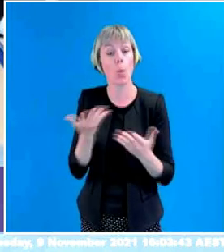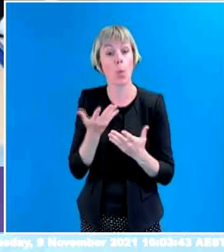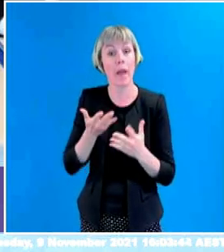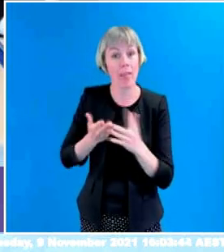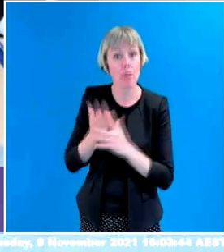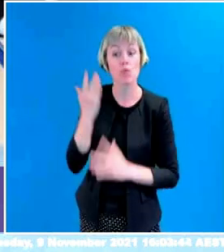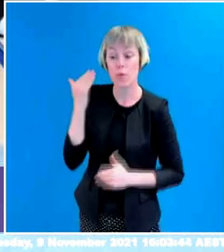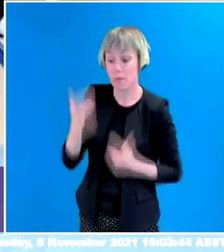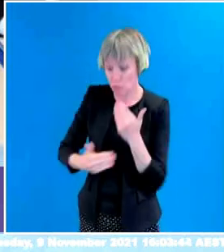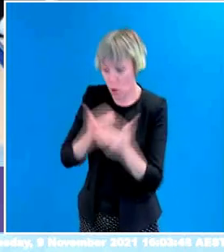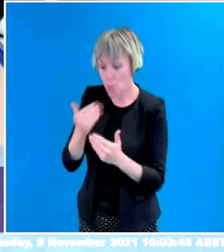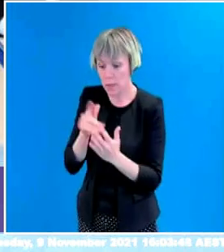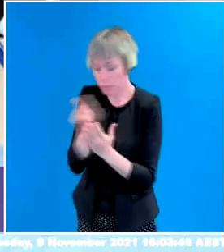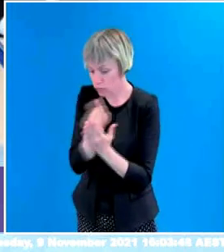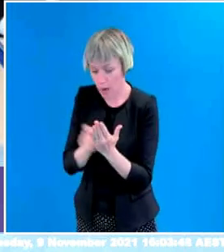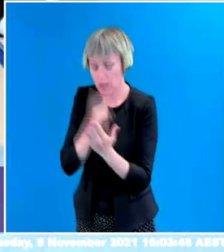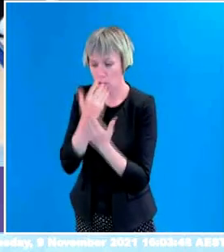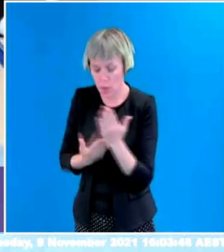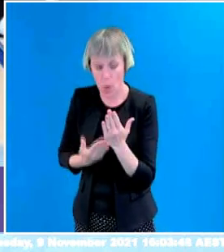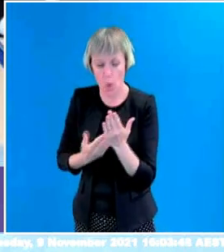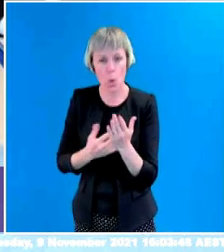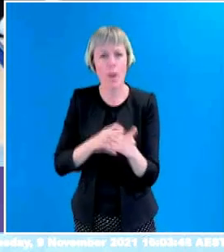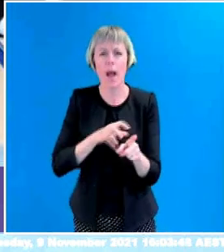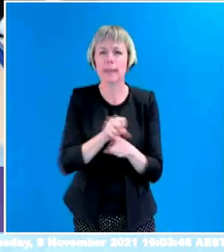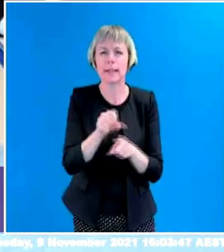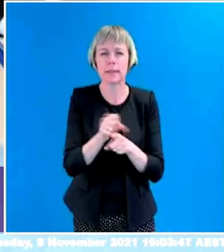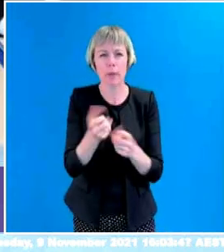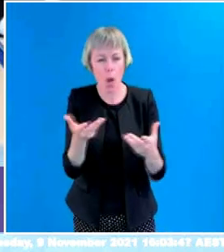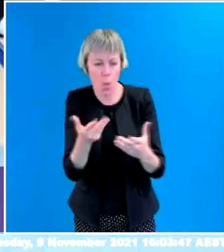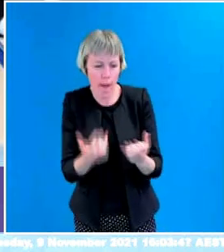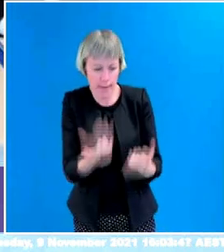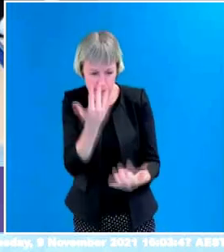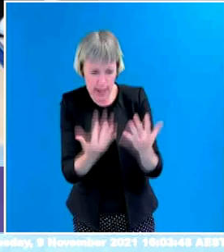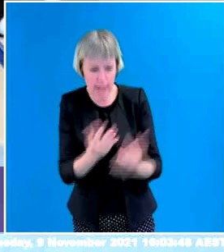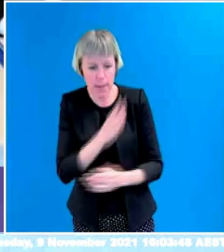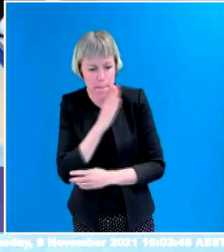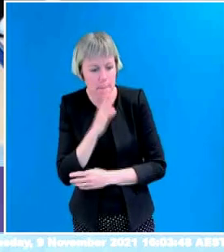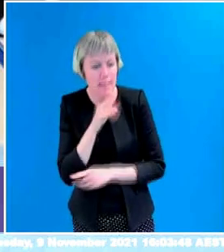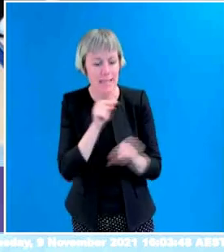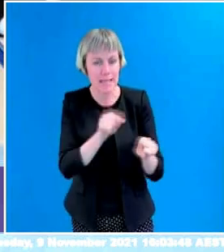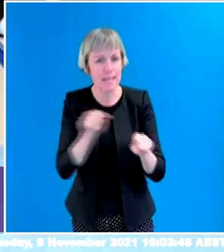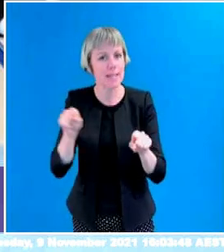identified data gaps which were then --- action was taken to try and address those.